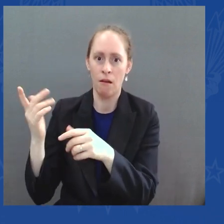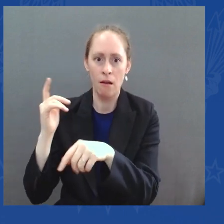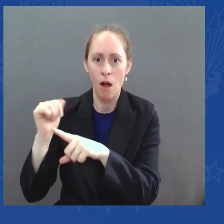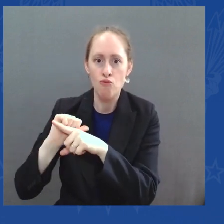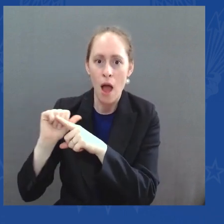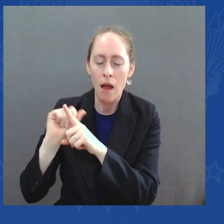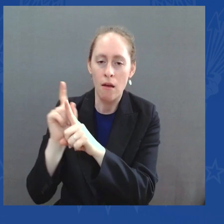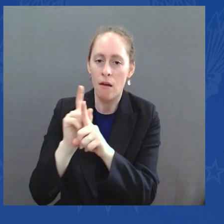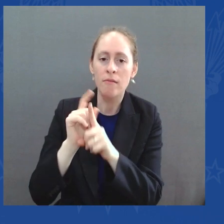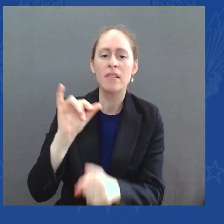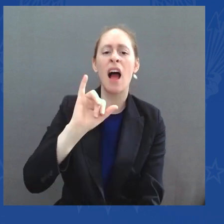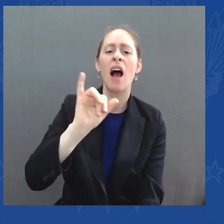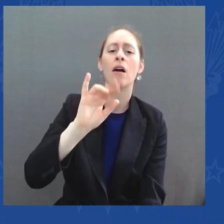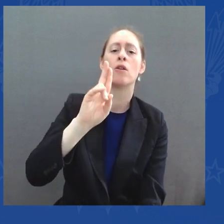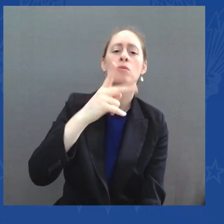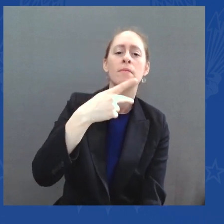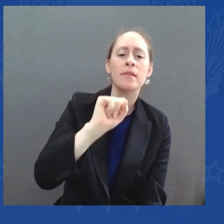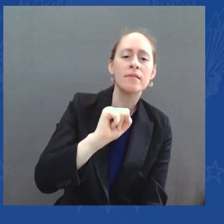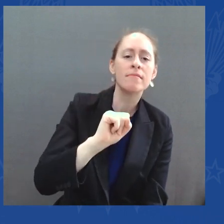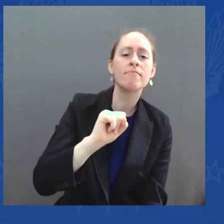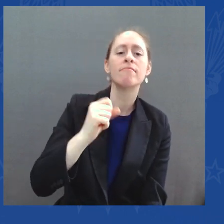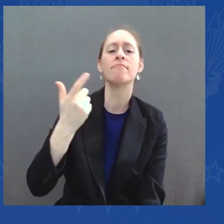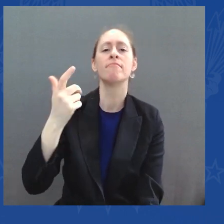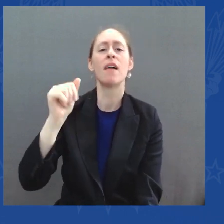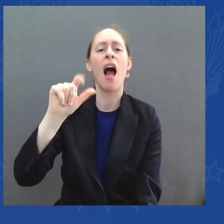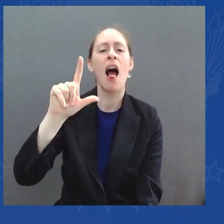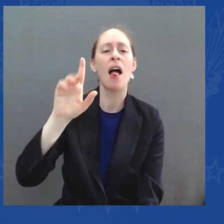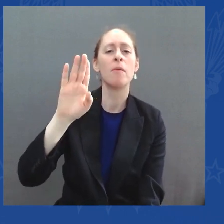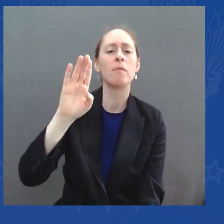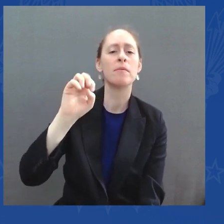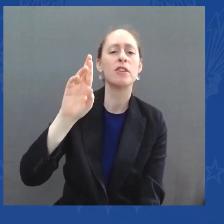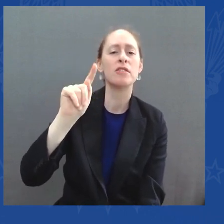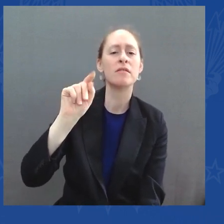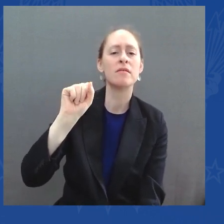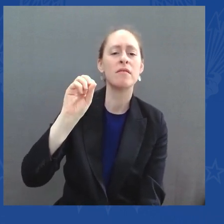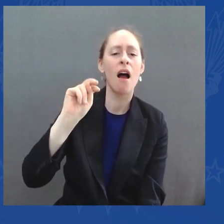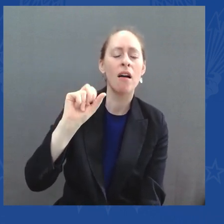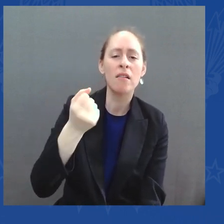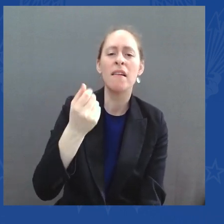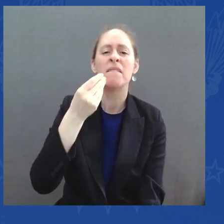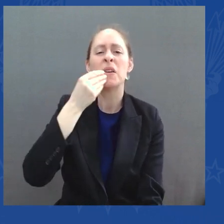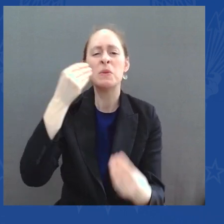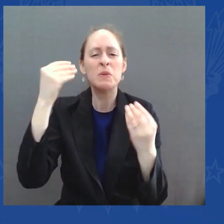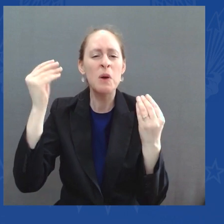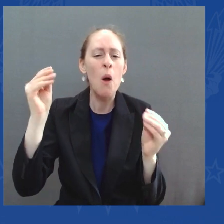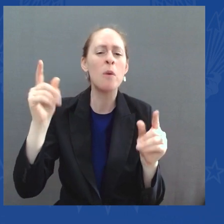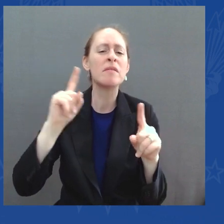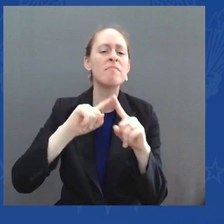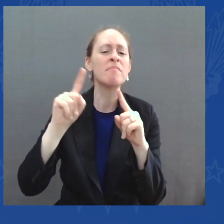like the American Trucking Association, the National Minority Trucking Association, the Food Industry Association, and others.